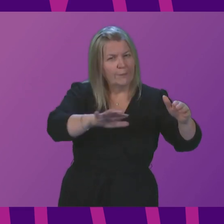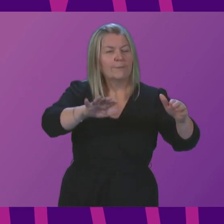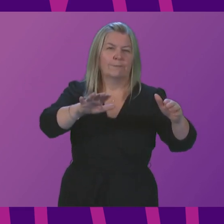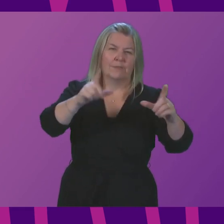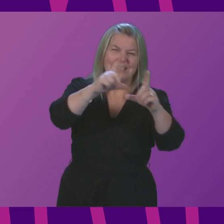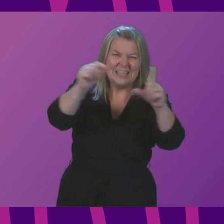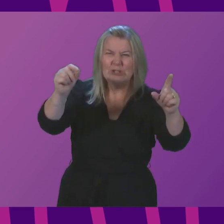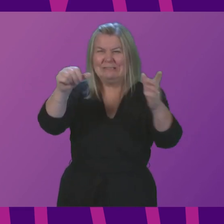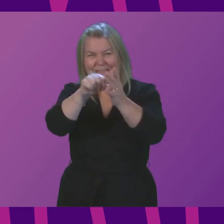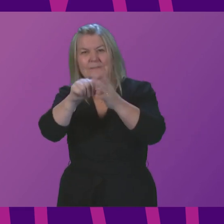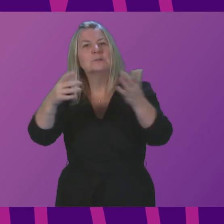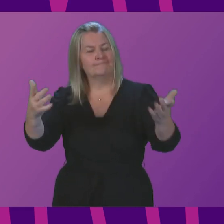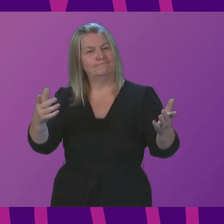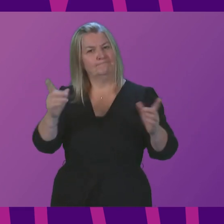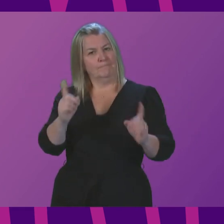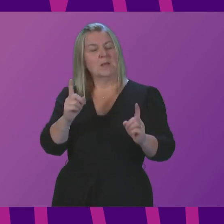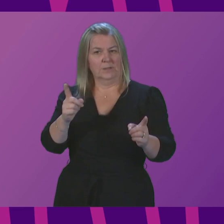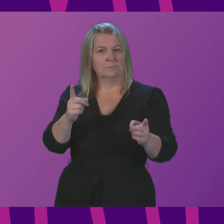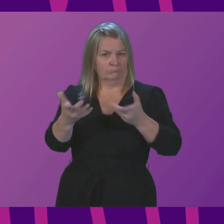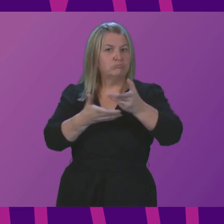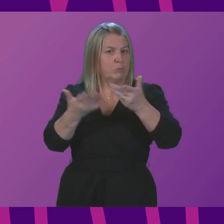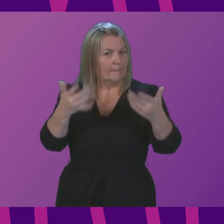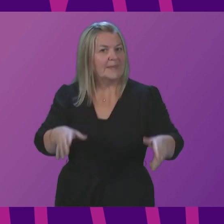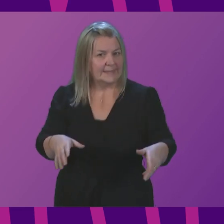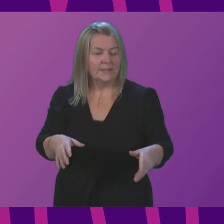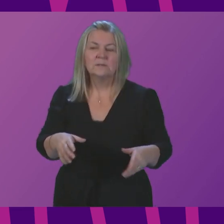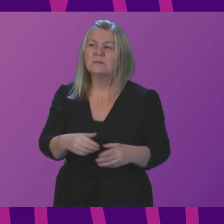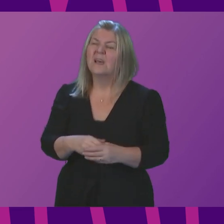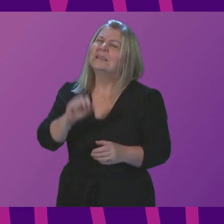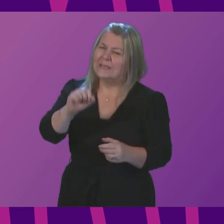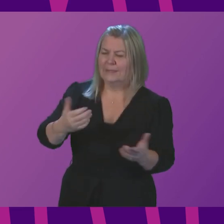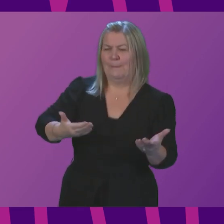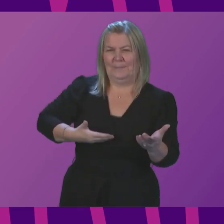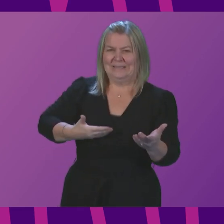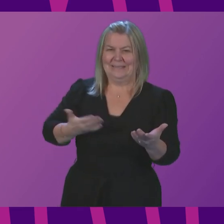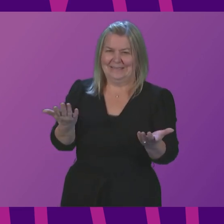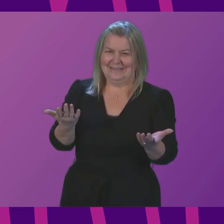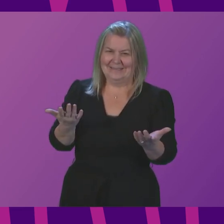are often commercially driven, but it is important that businesses remember the wider needs of